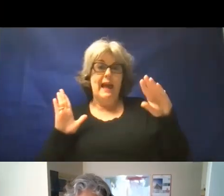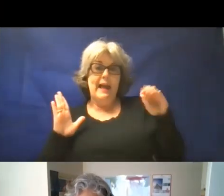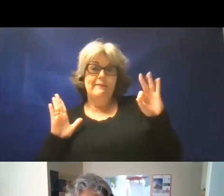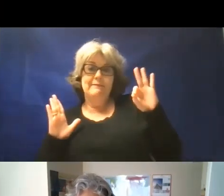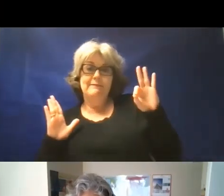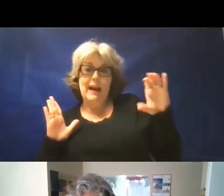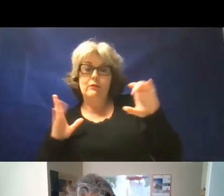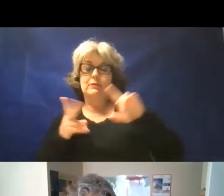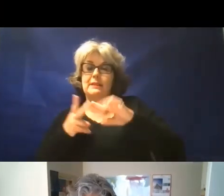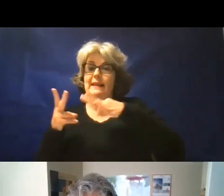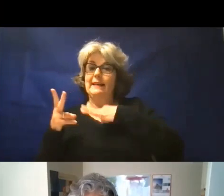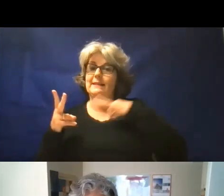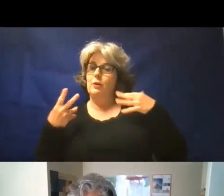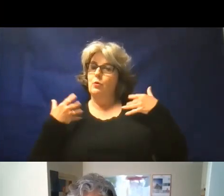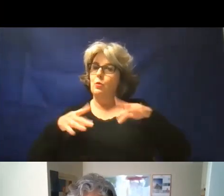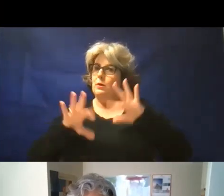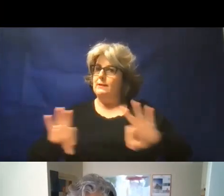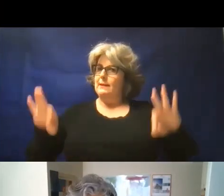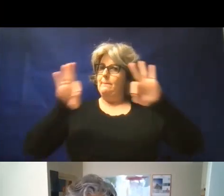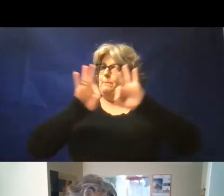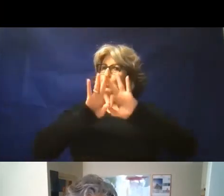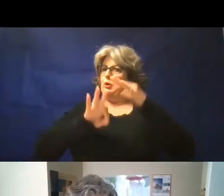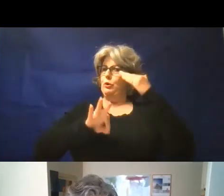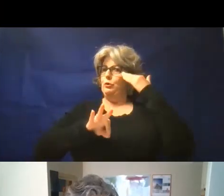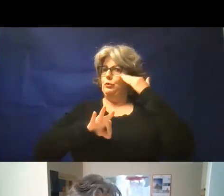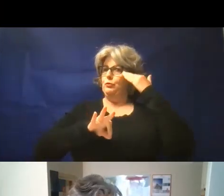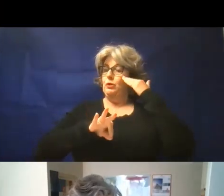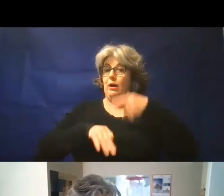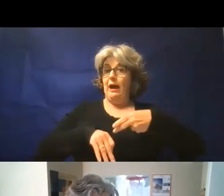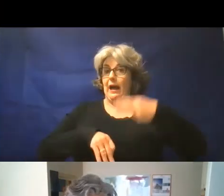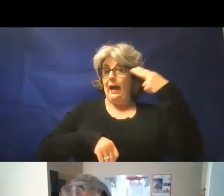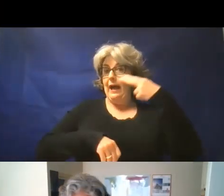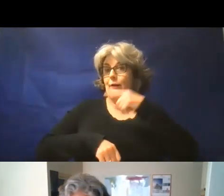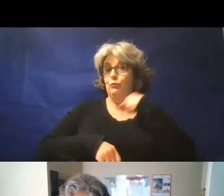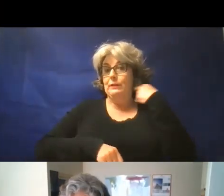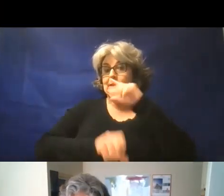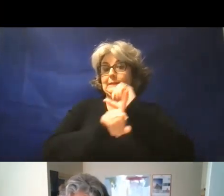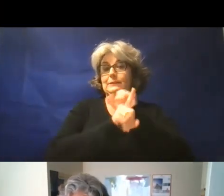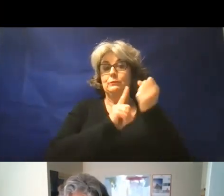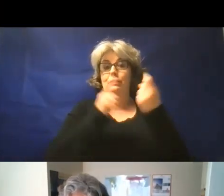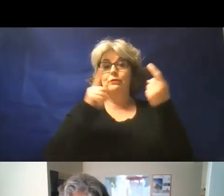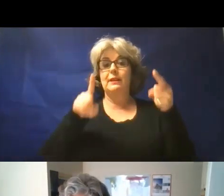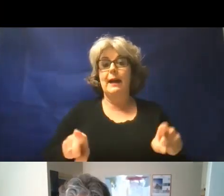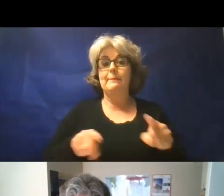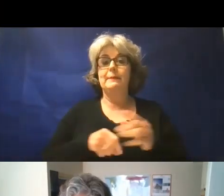this is incredibly important to continue in higher risk situations what is going to be acceptable